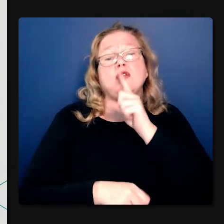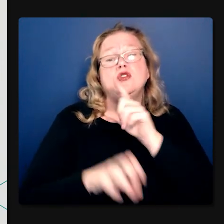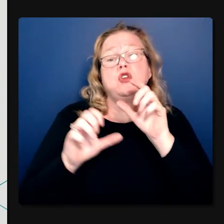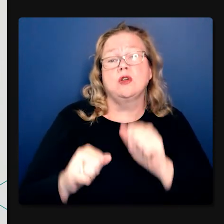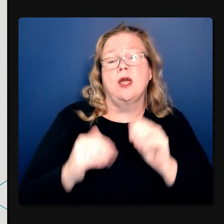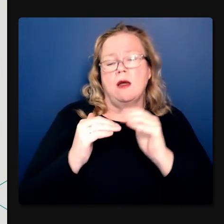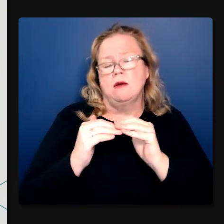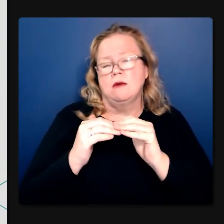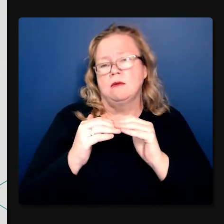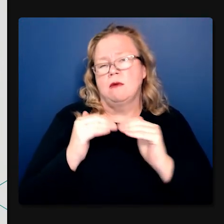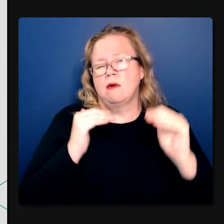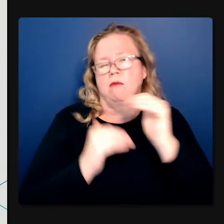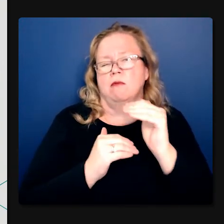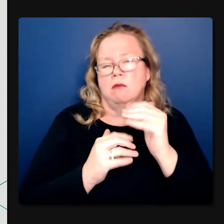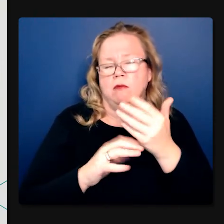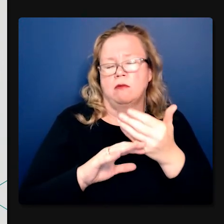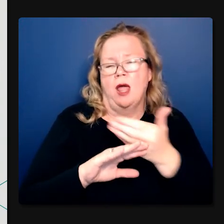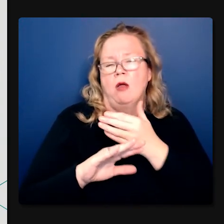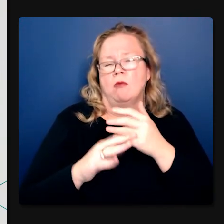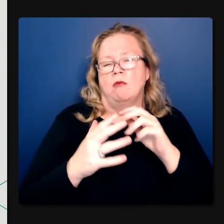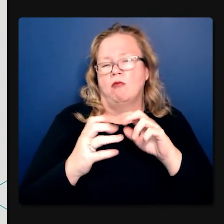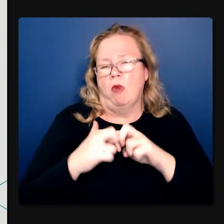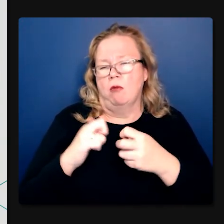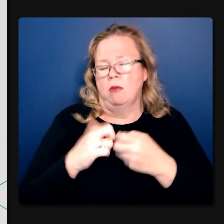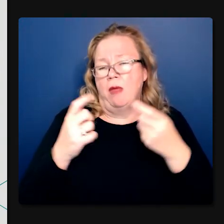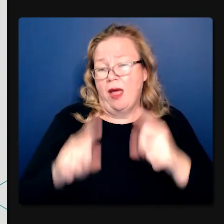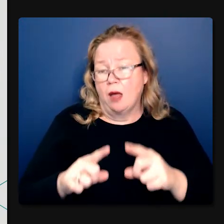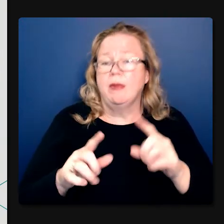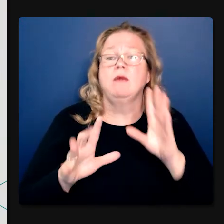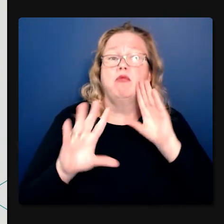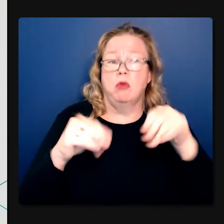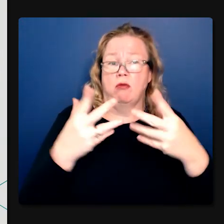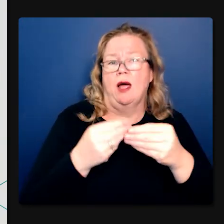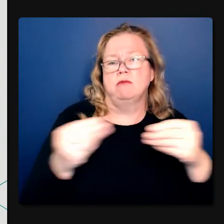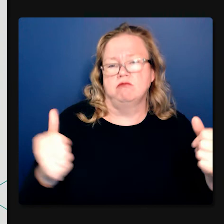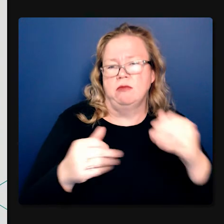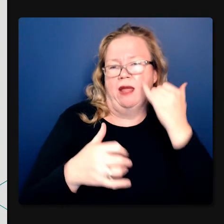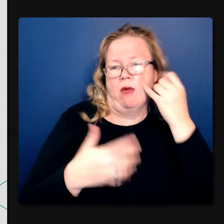that we're able to get ahead of problems and have the ability to provide bespoke solutions if necessary.